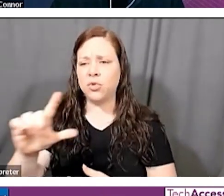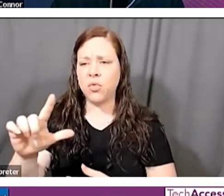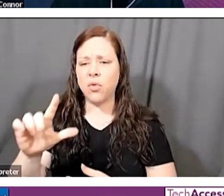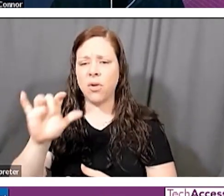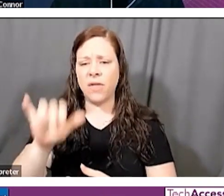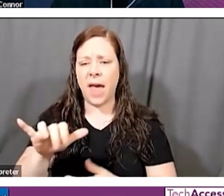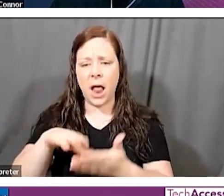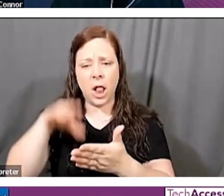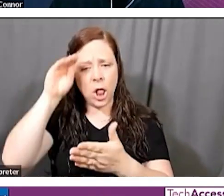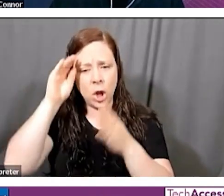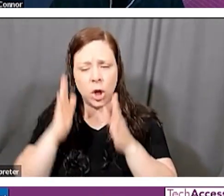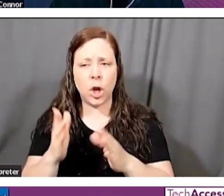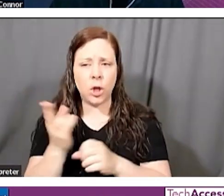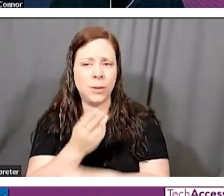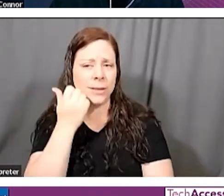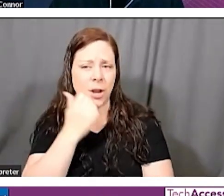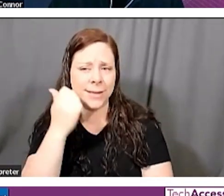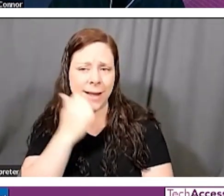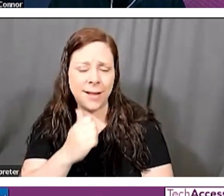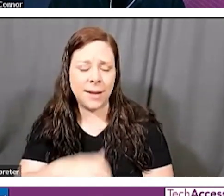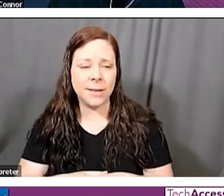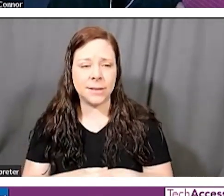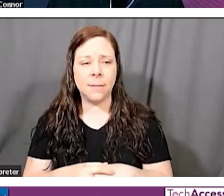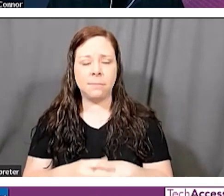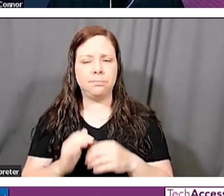on a daily basis, how do we bring that content